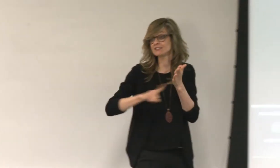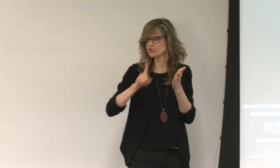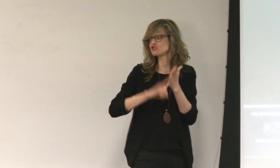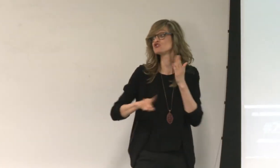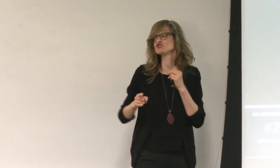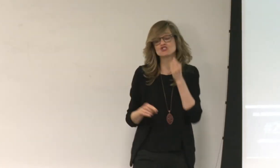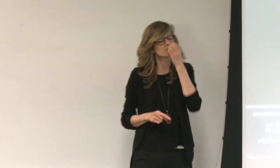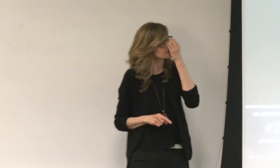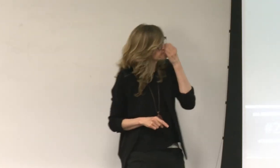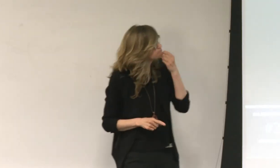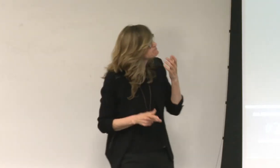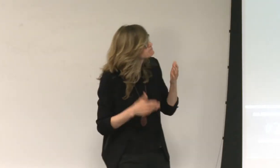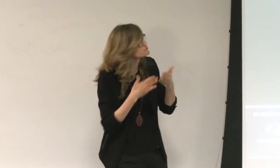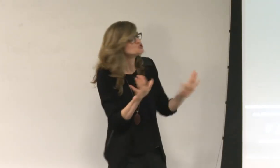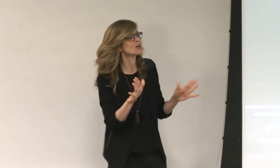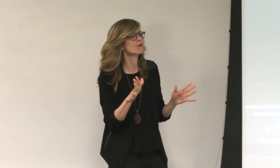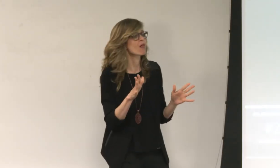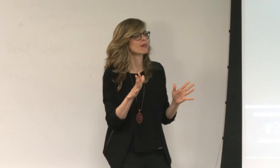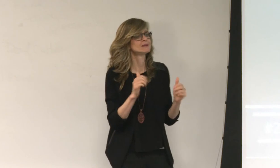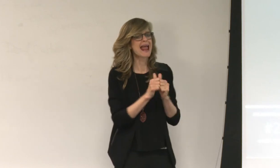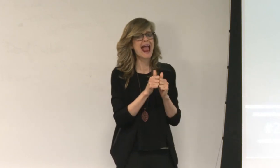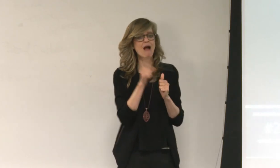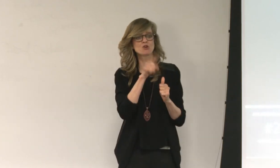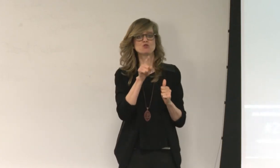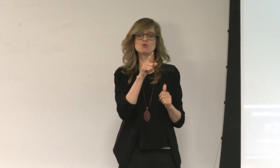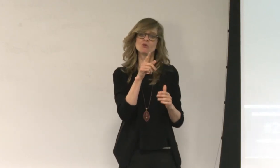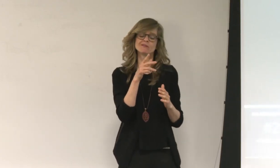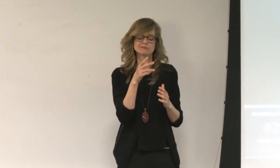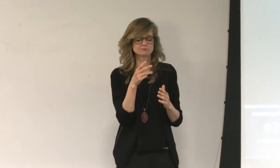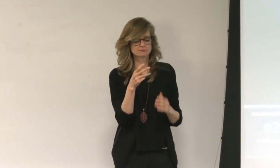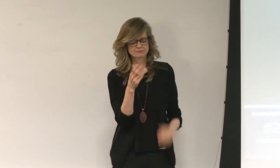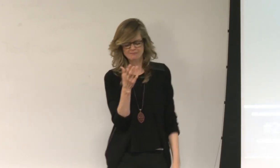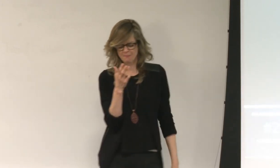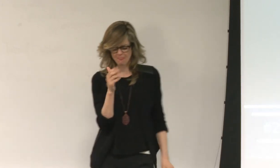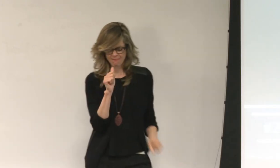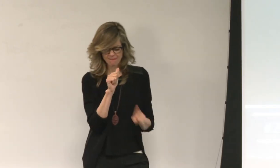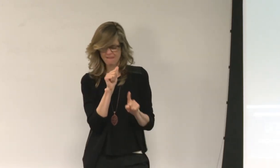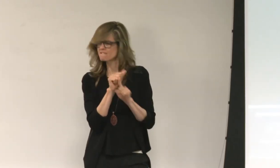I'VE WRITTEN MANY ARTICLES REGARDING RESEARCH ITSELF